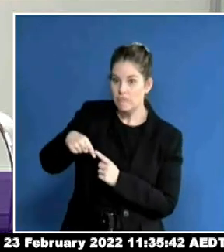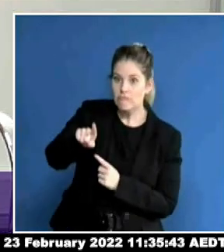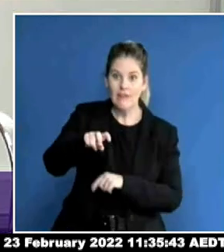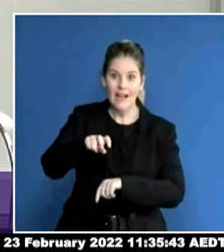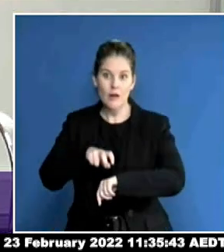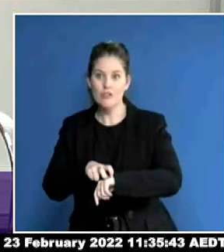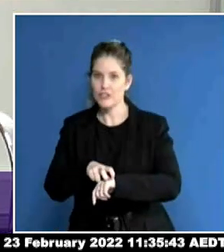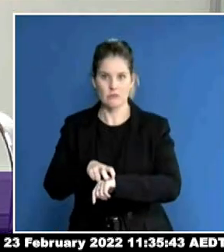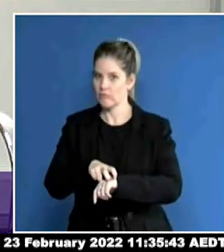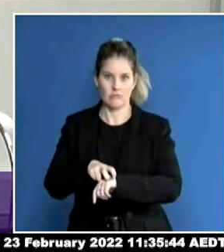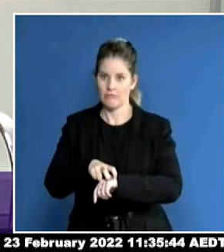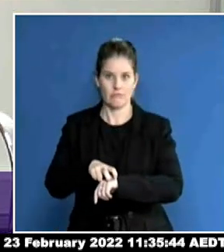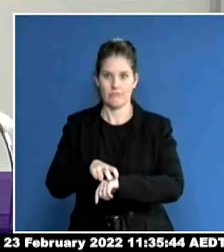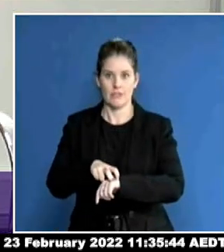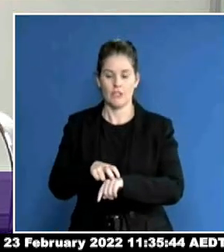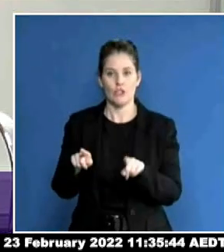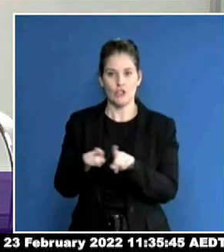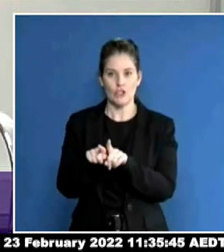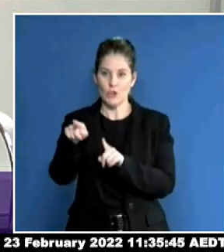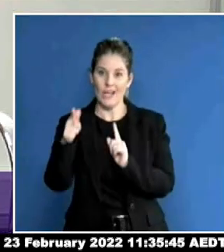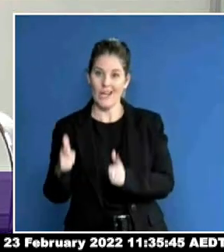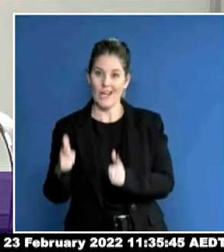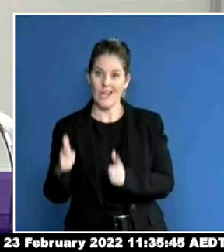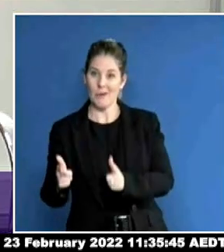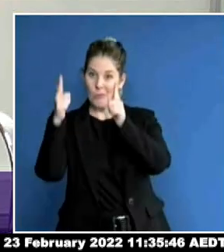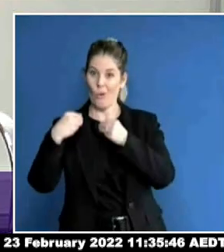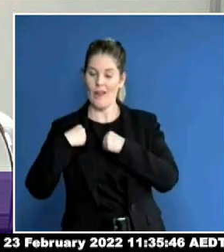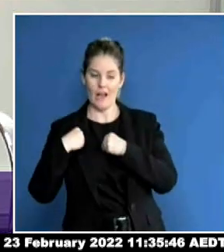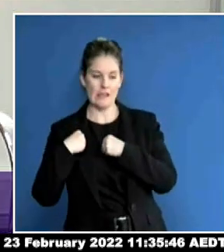really - they are seeing it as too hard to engage with disabled people through that